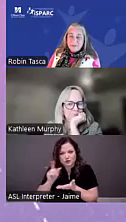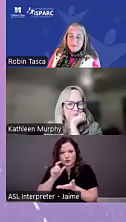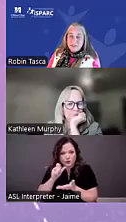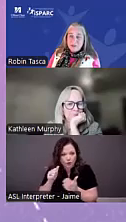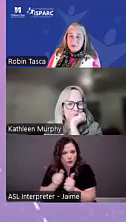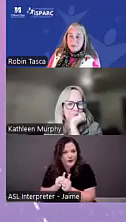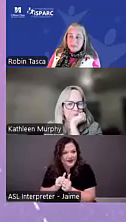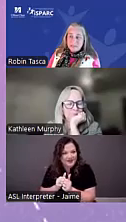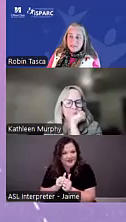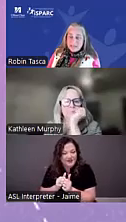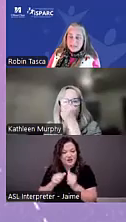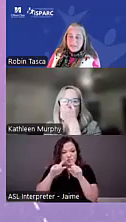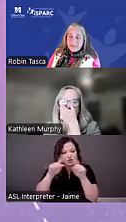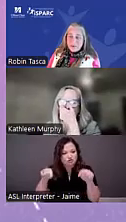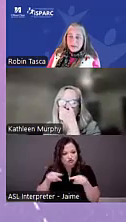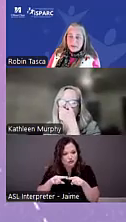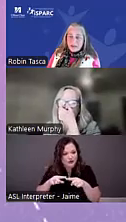Decorative really should only be if you